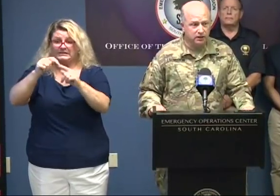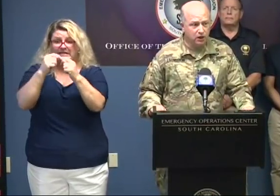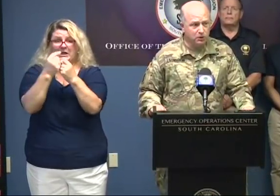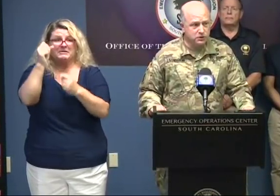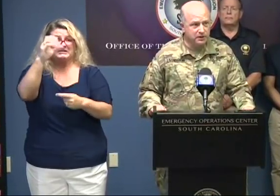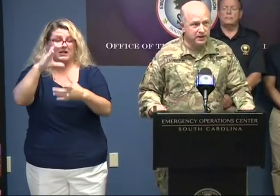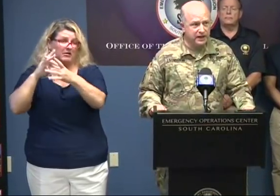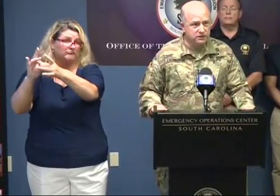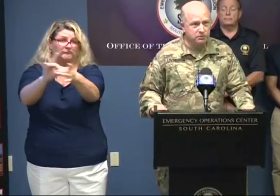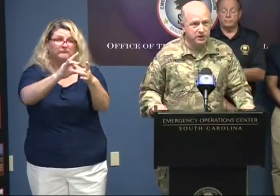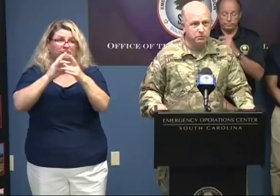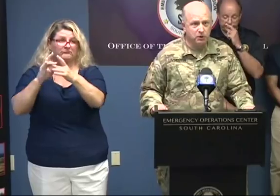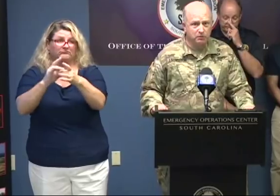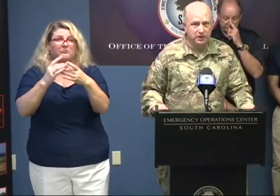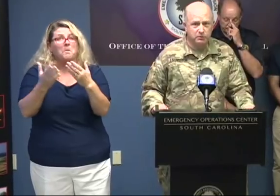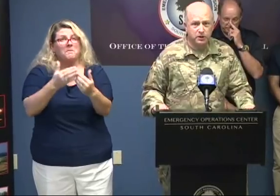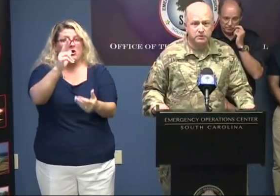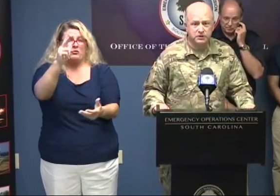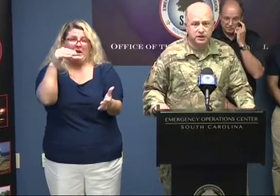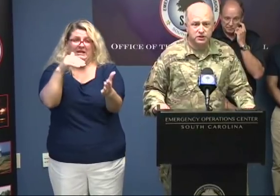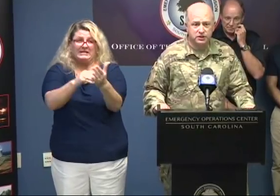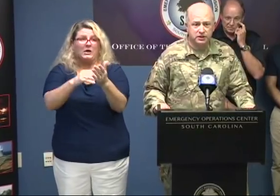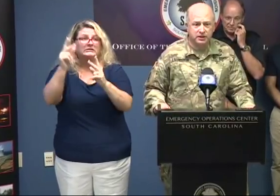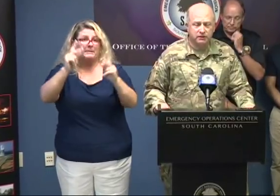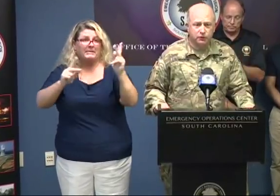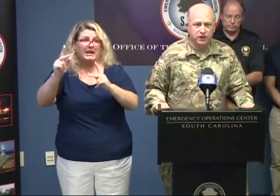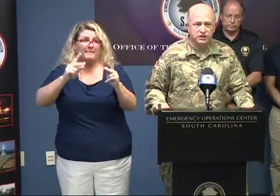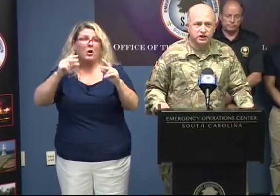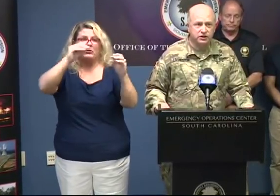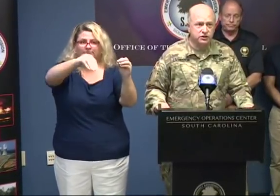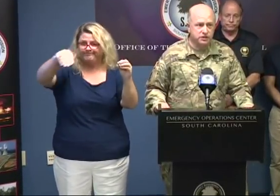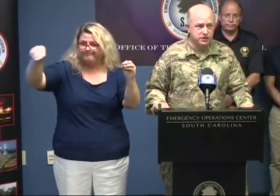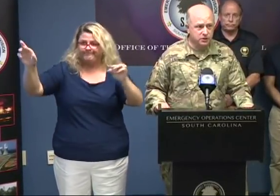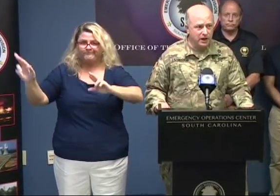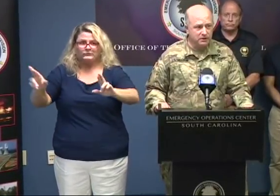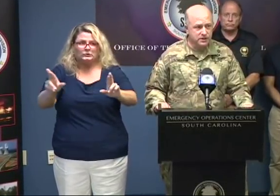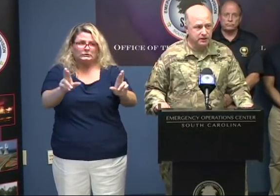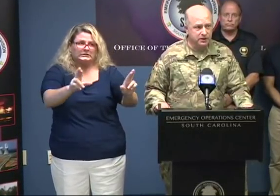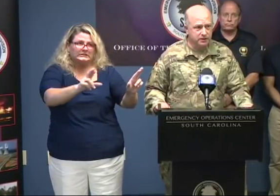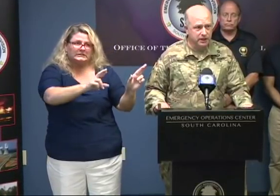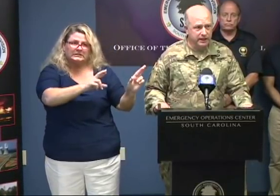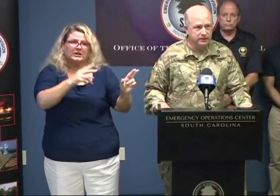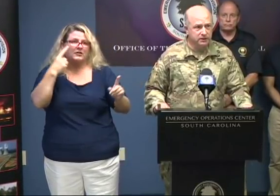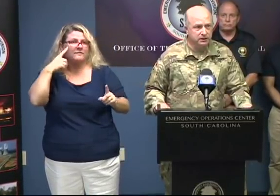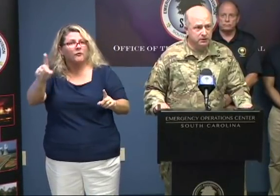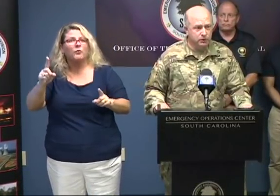almost 3,000 people are being pre-positioned for contingencies throughout South Carolina.